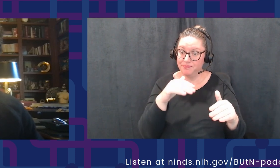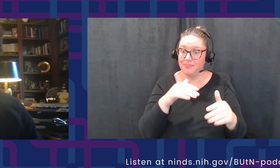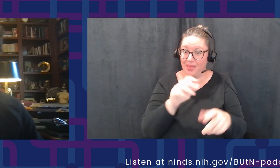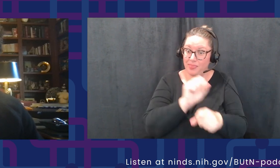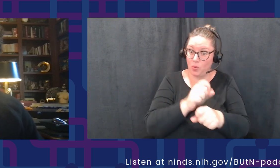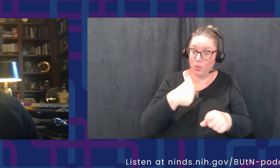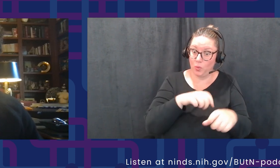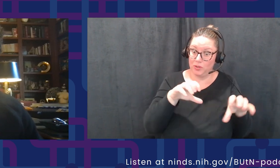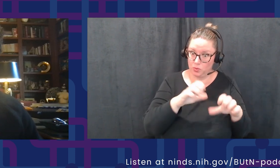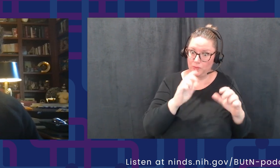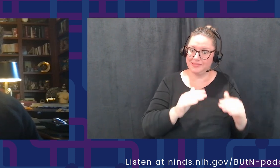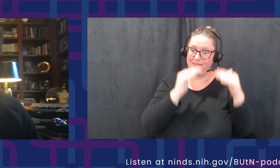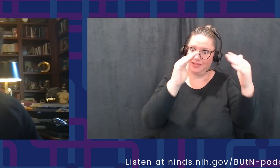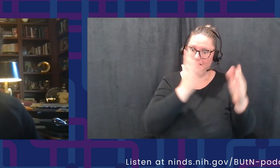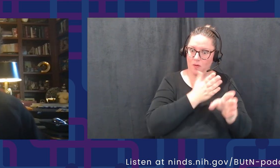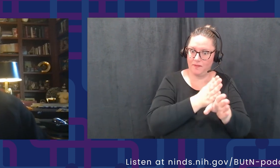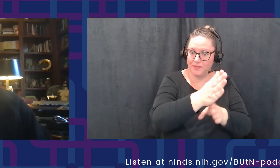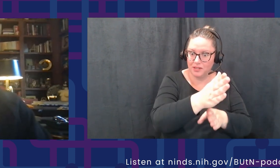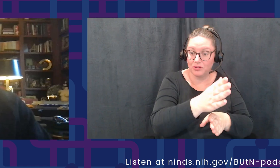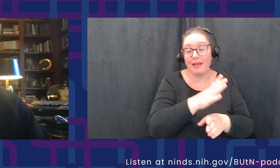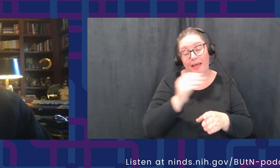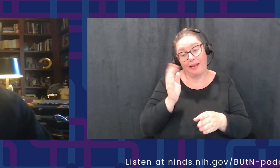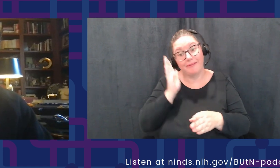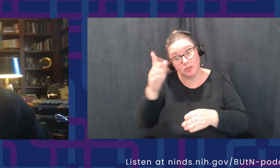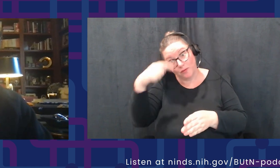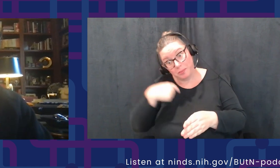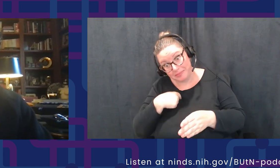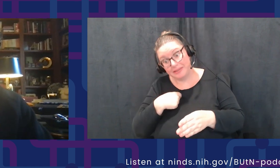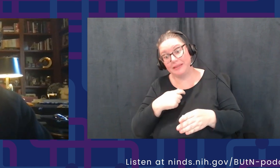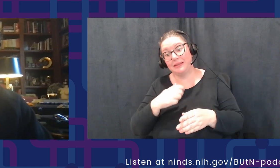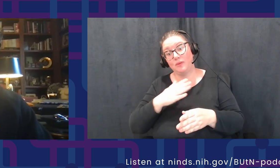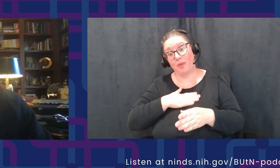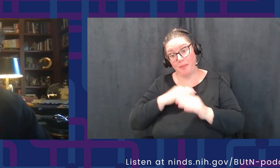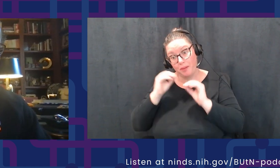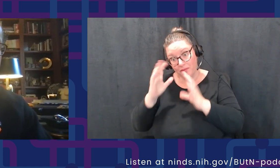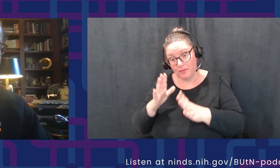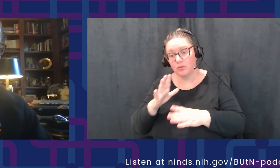we're doing is advancing the field. And eventually for me, given my profession and taking care of